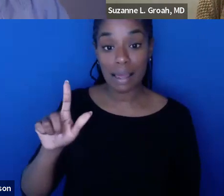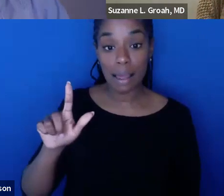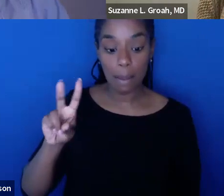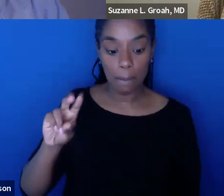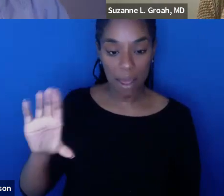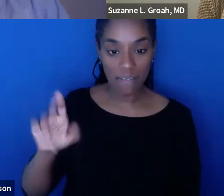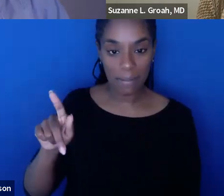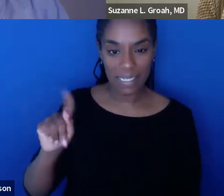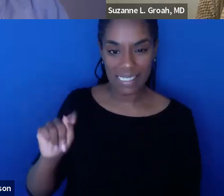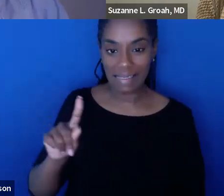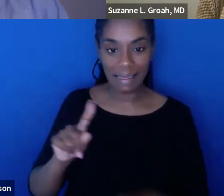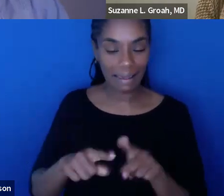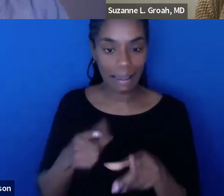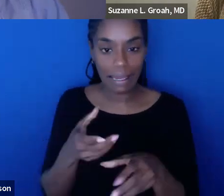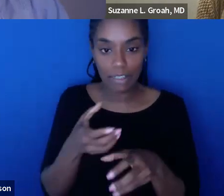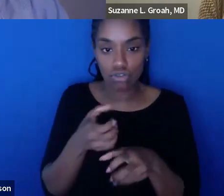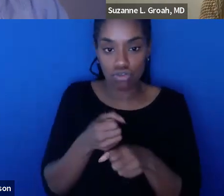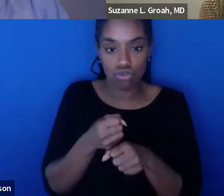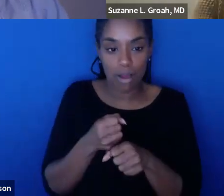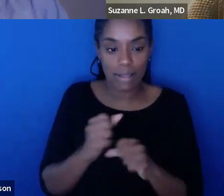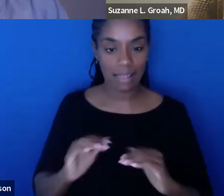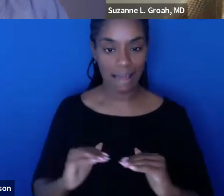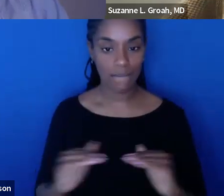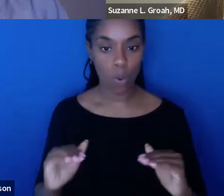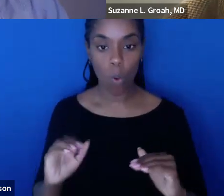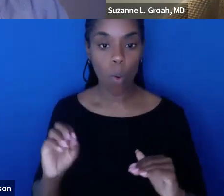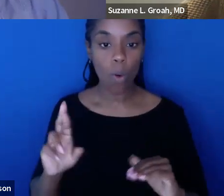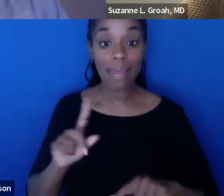that contraction of the pelvic floor or they can't feel it, but maybe